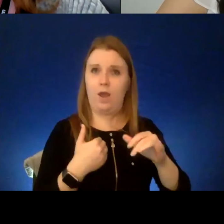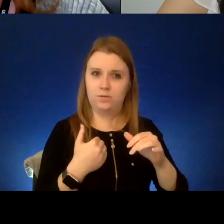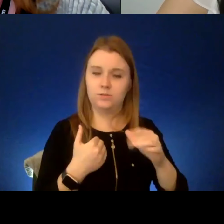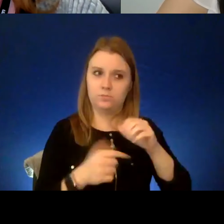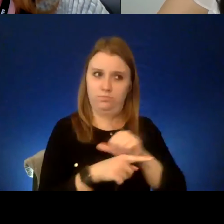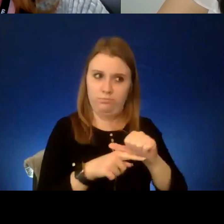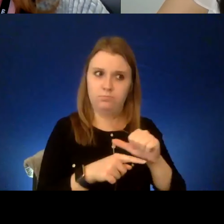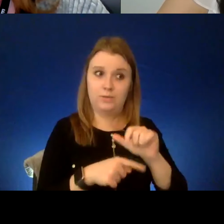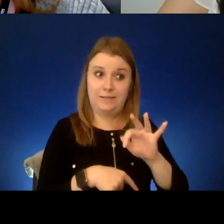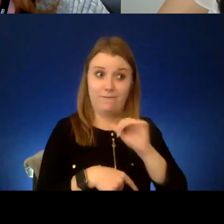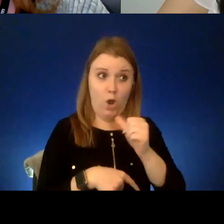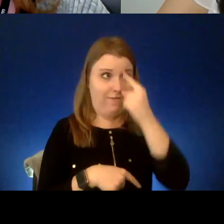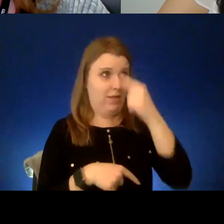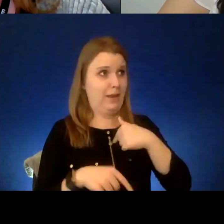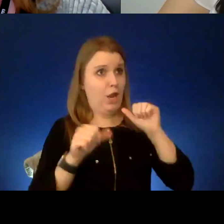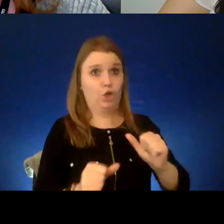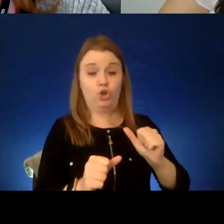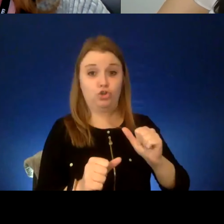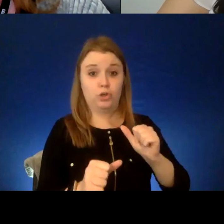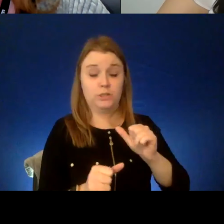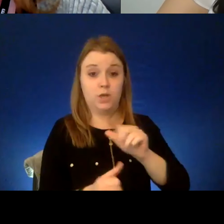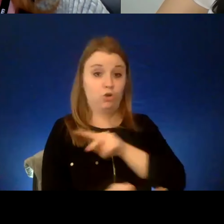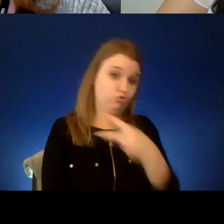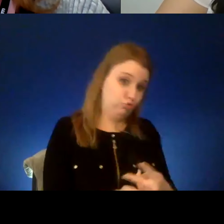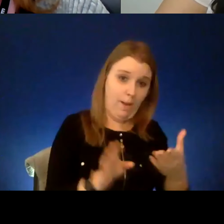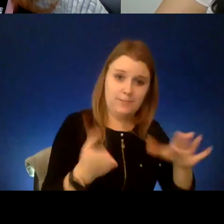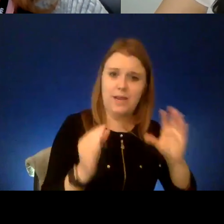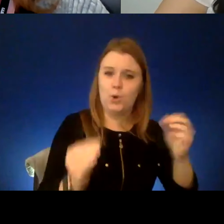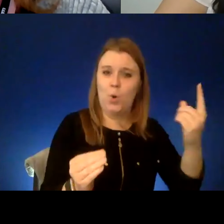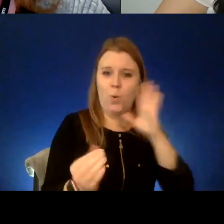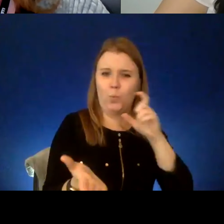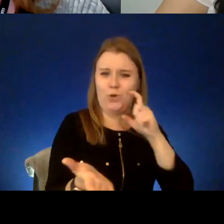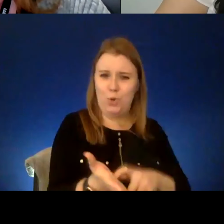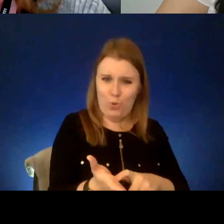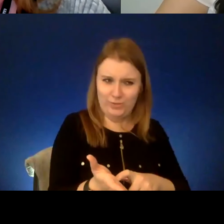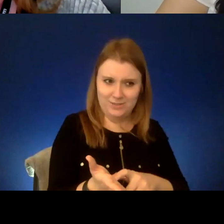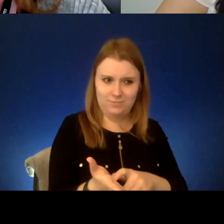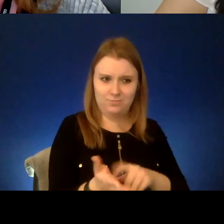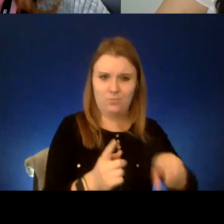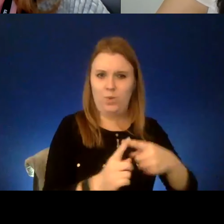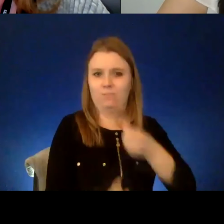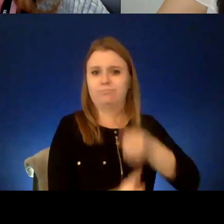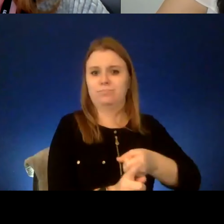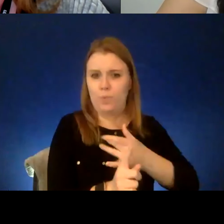like I could drop dead and no one will notice. (chuckles) Yeah, I think that's a really great point. I know at Dance Place,